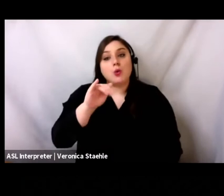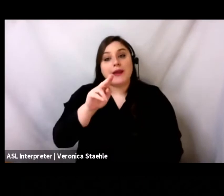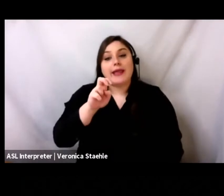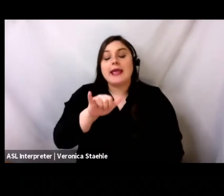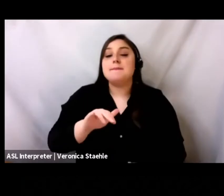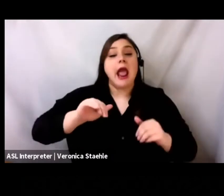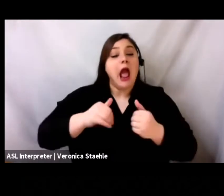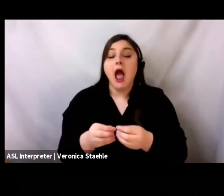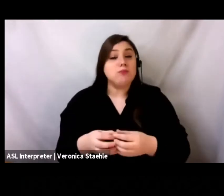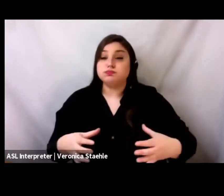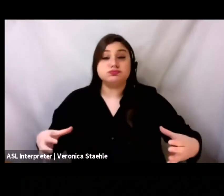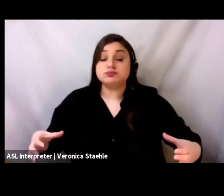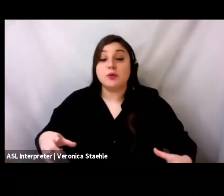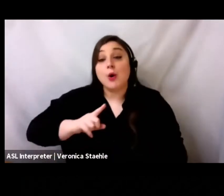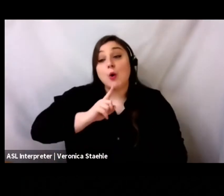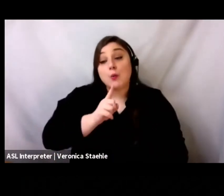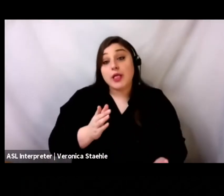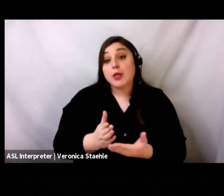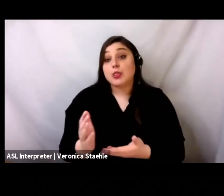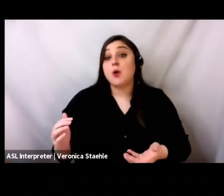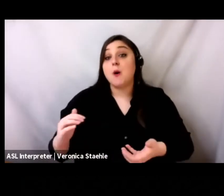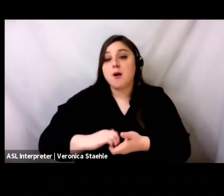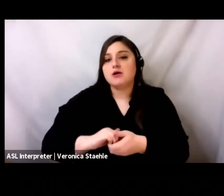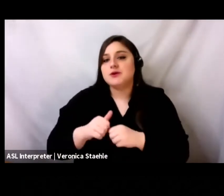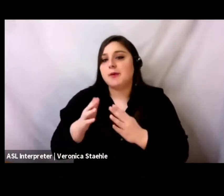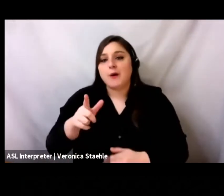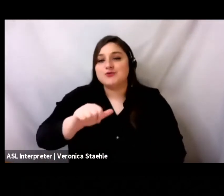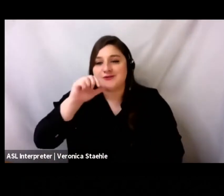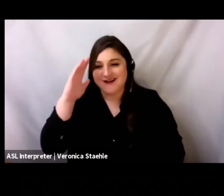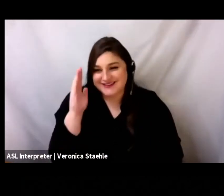both organizations it was really public/private partnerships that were the cornerstone of the